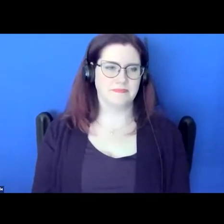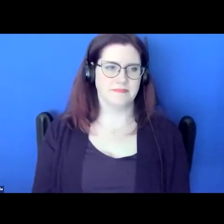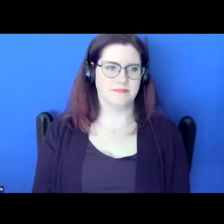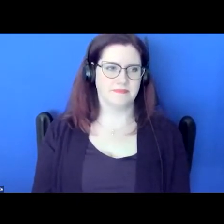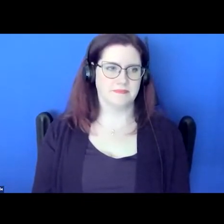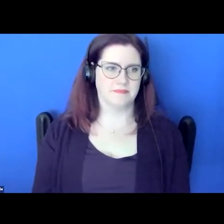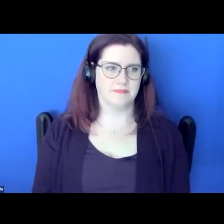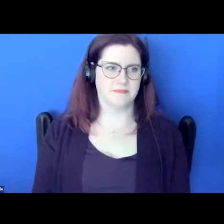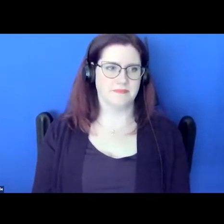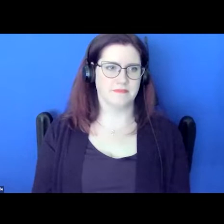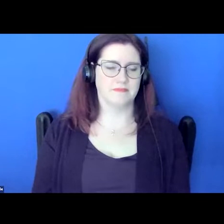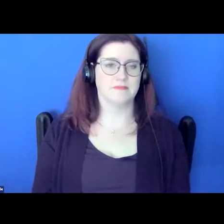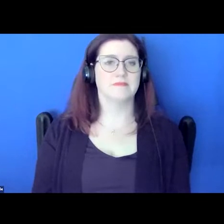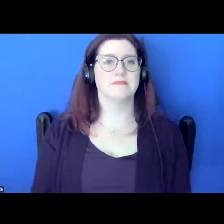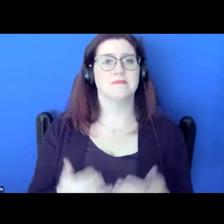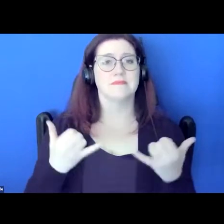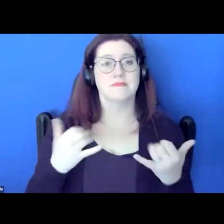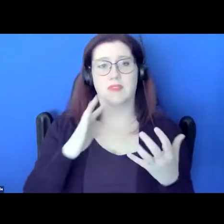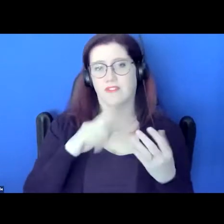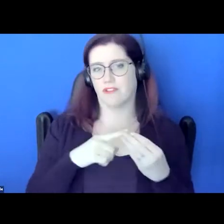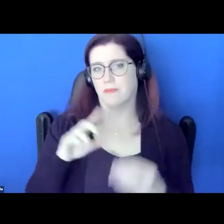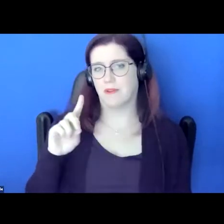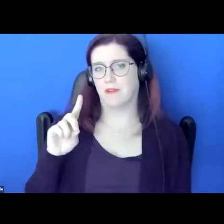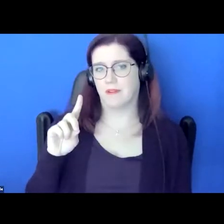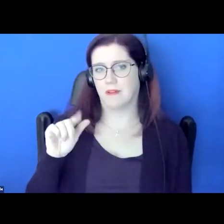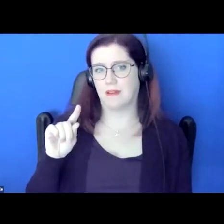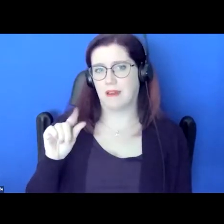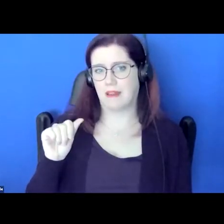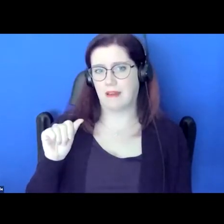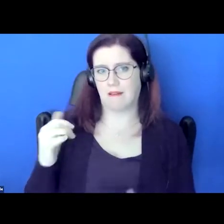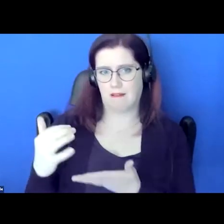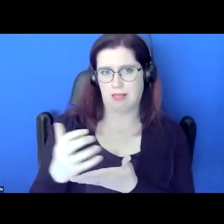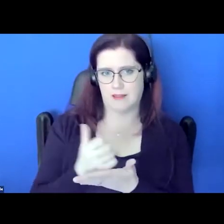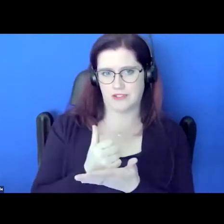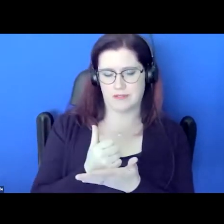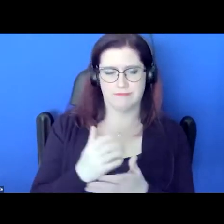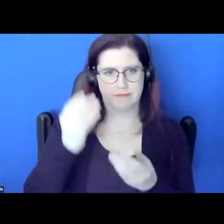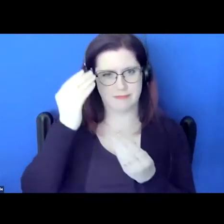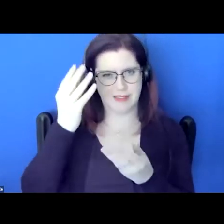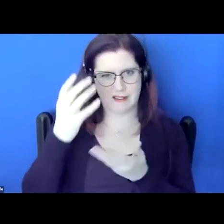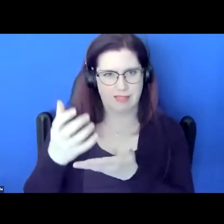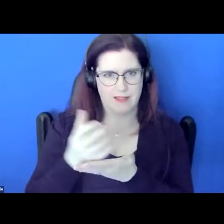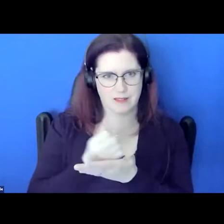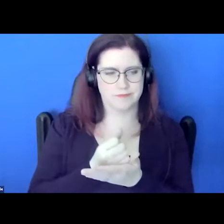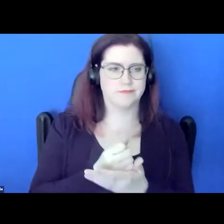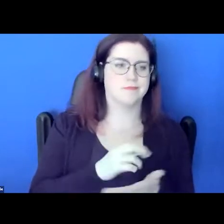Okay, so let's talk about data collection and invisibility. So research, healthcare and government institutions